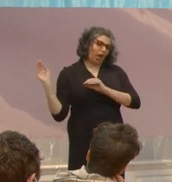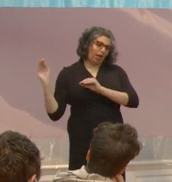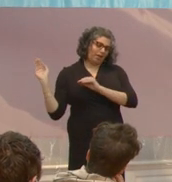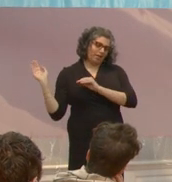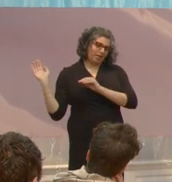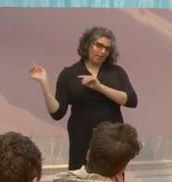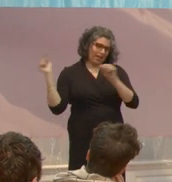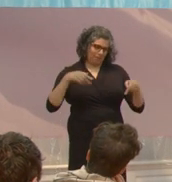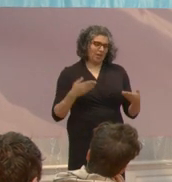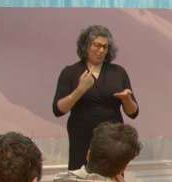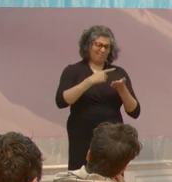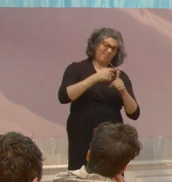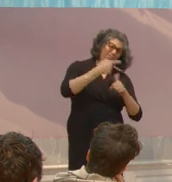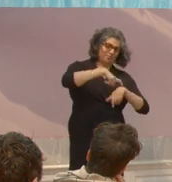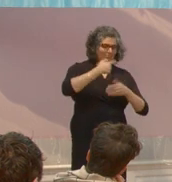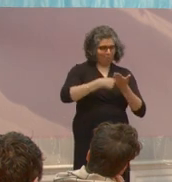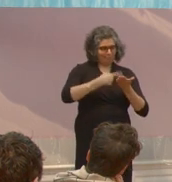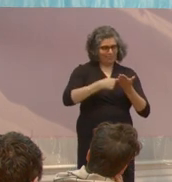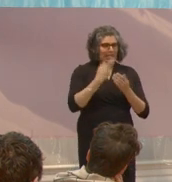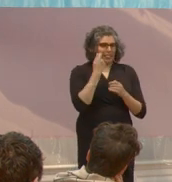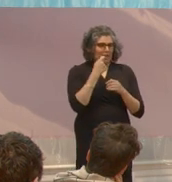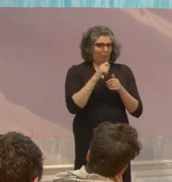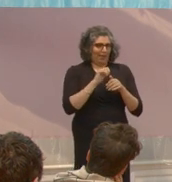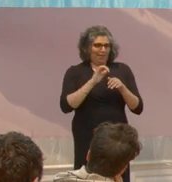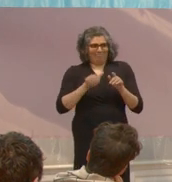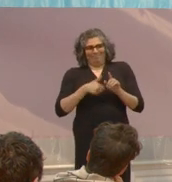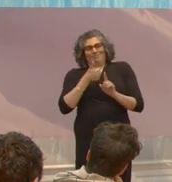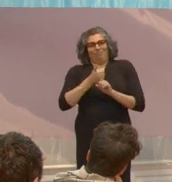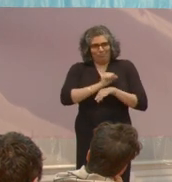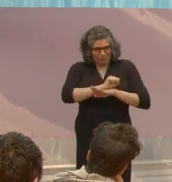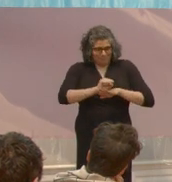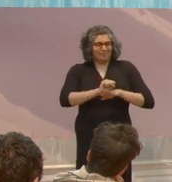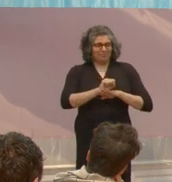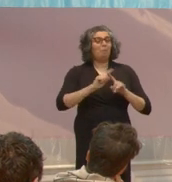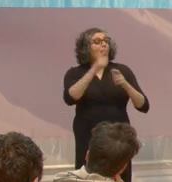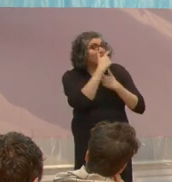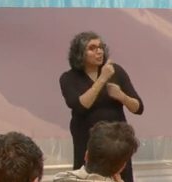first talking about this, this is a little bit behind the scenes. But it's I think it's interesting, this is one of the